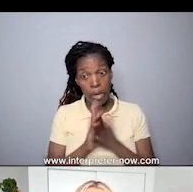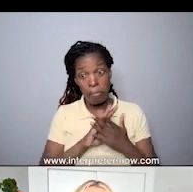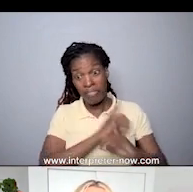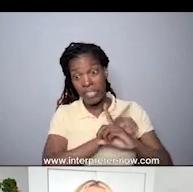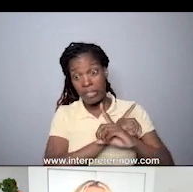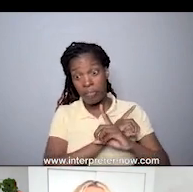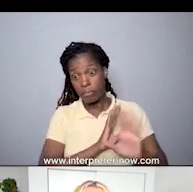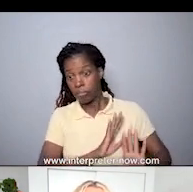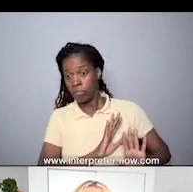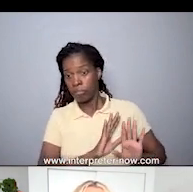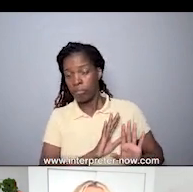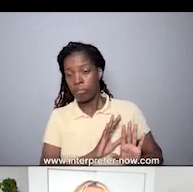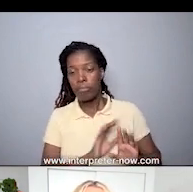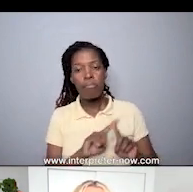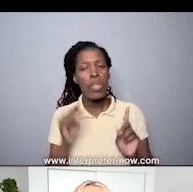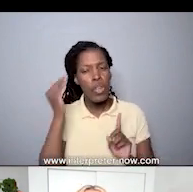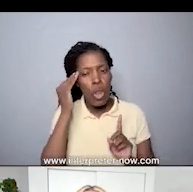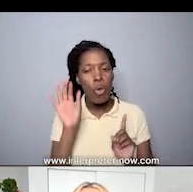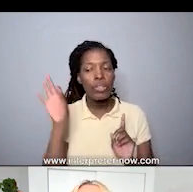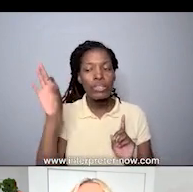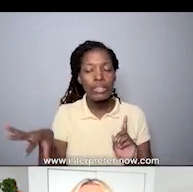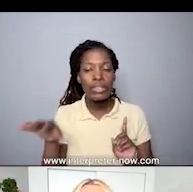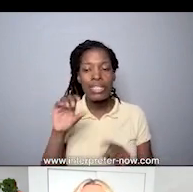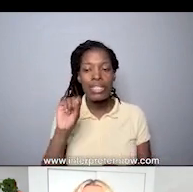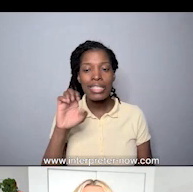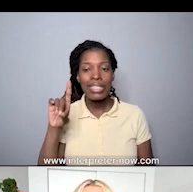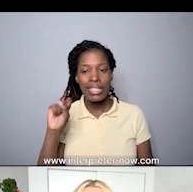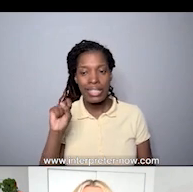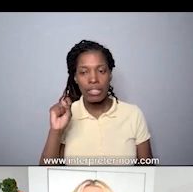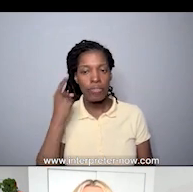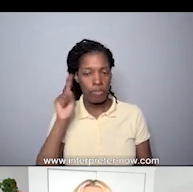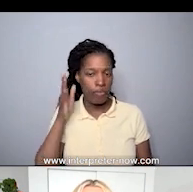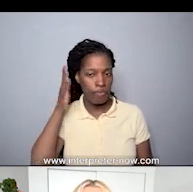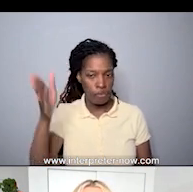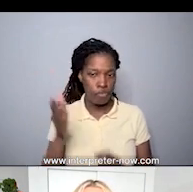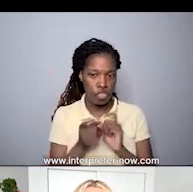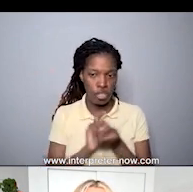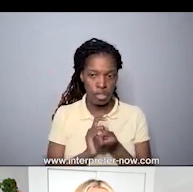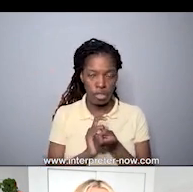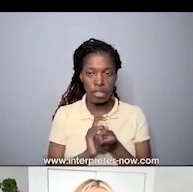So know that you're planting the seeds for future change.